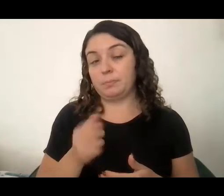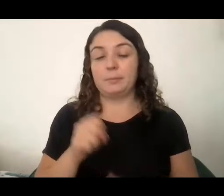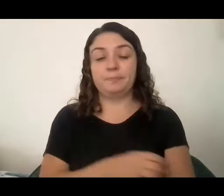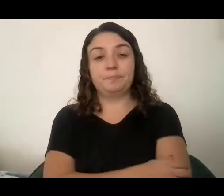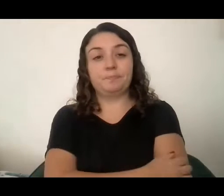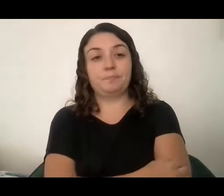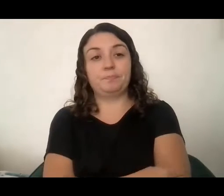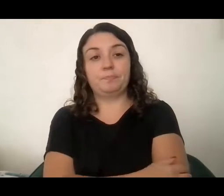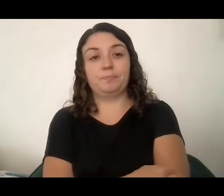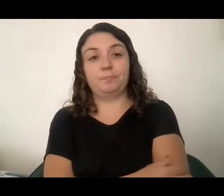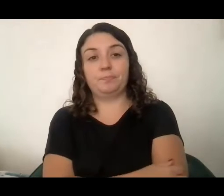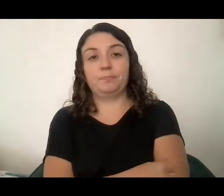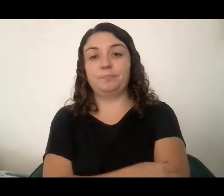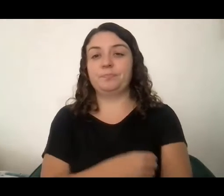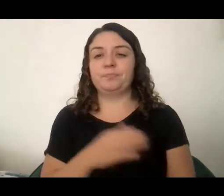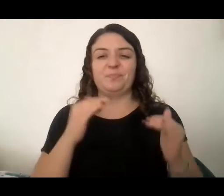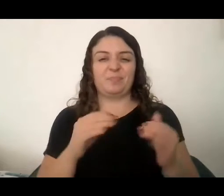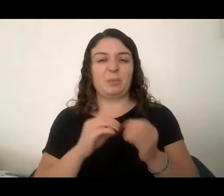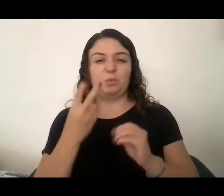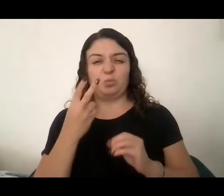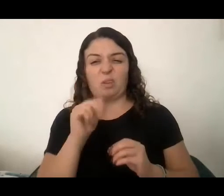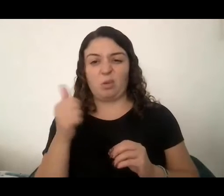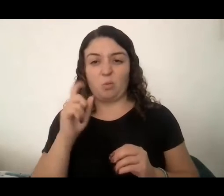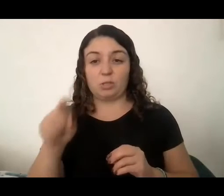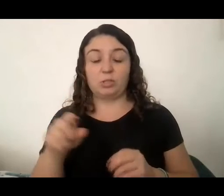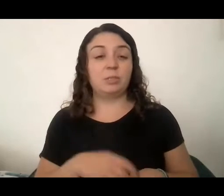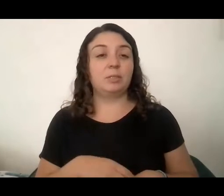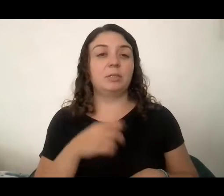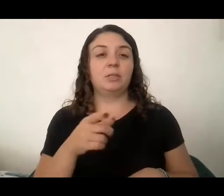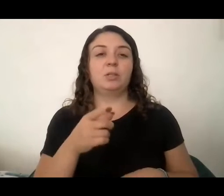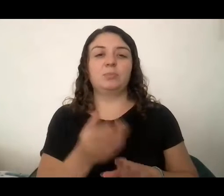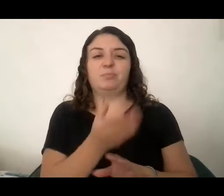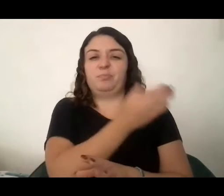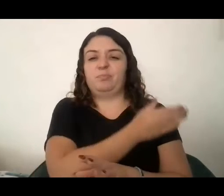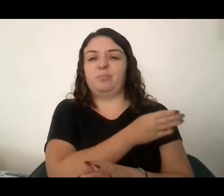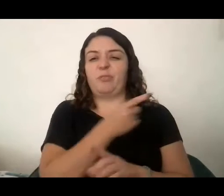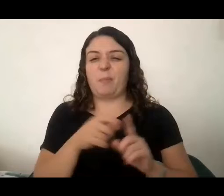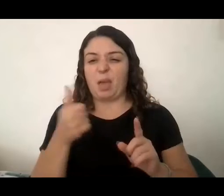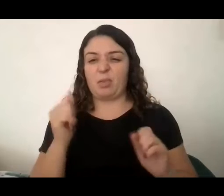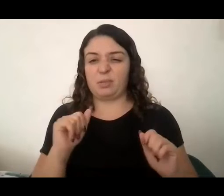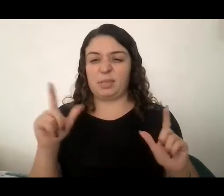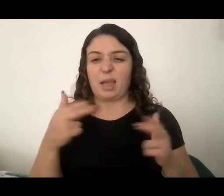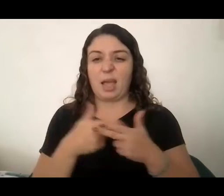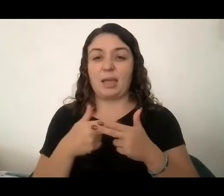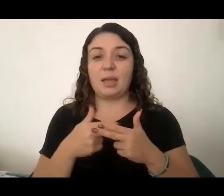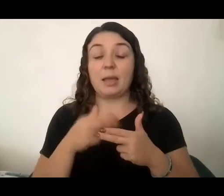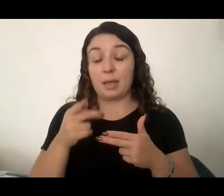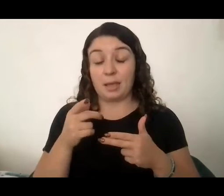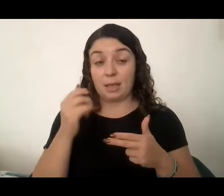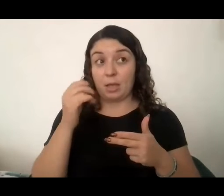Next question is related to an older slide, but does this change if the business is structured